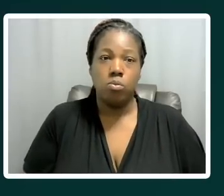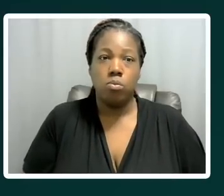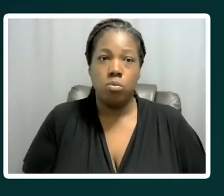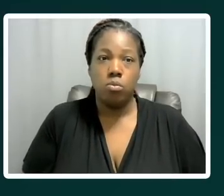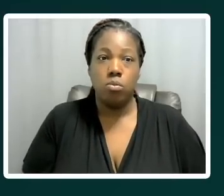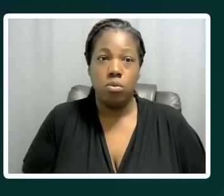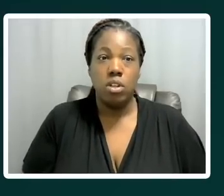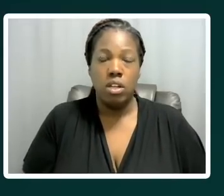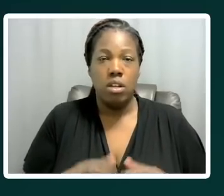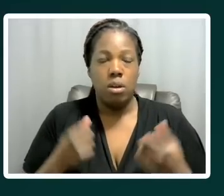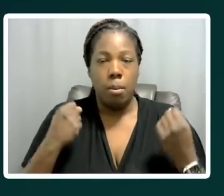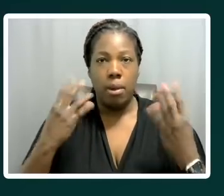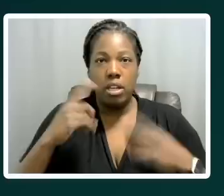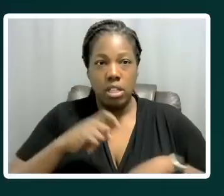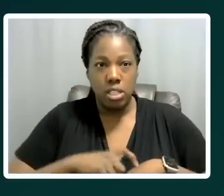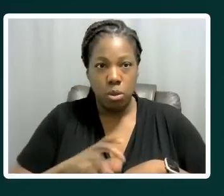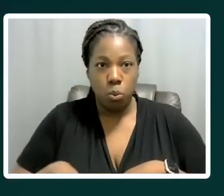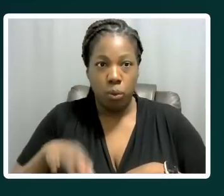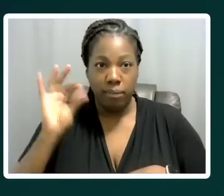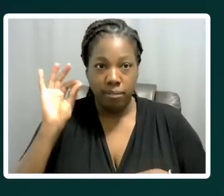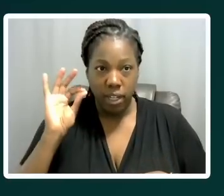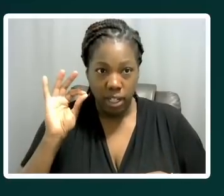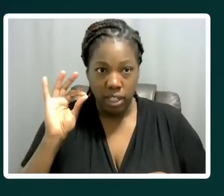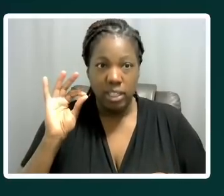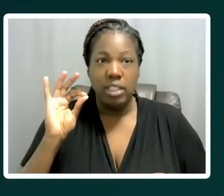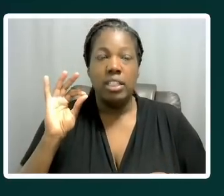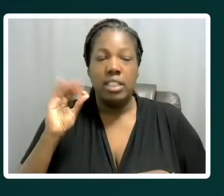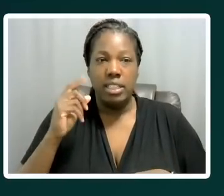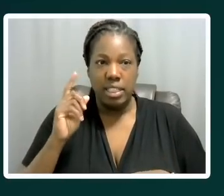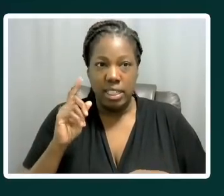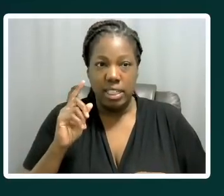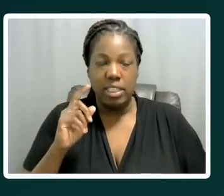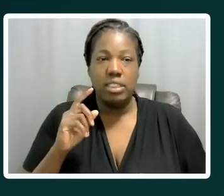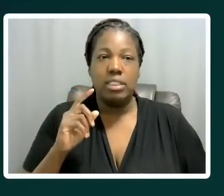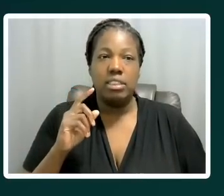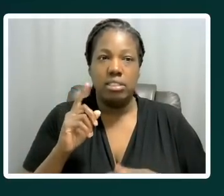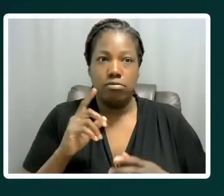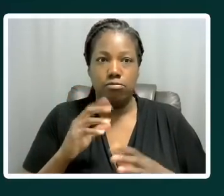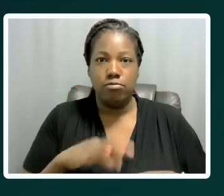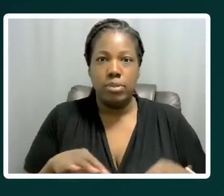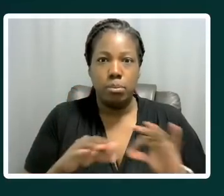when we find these little sticking points, a very useful tool we have in our tool belt to